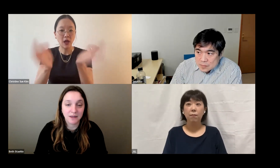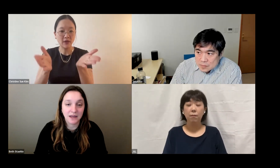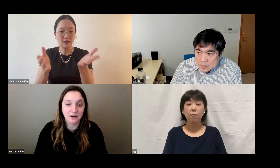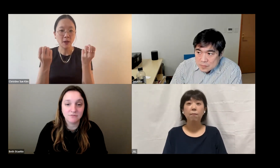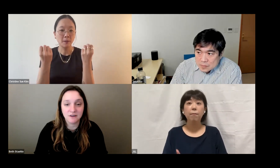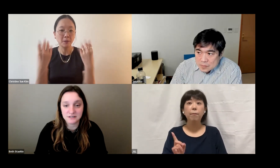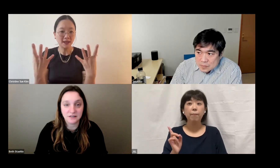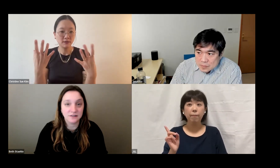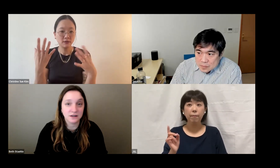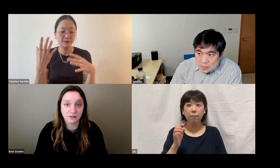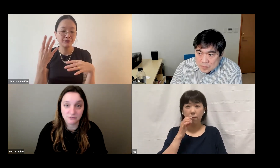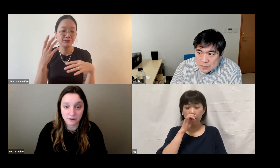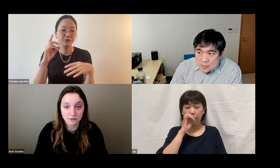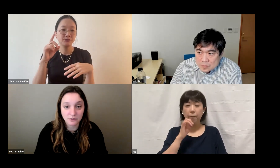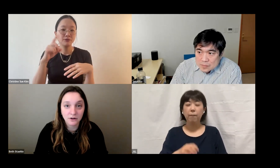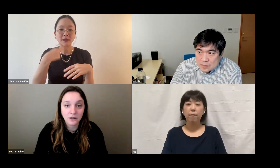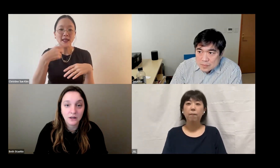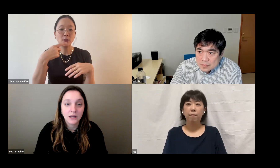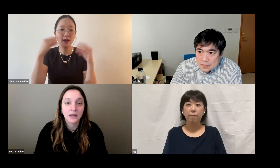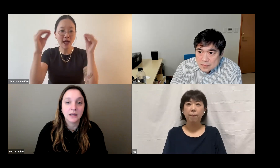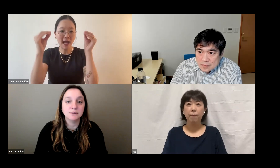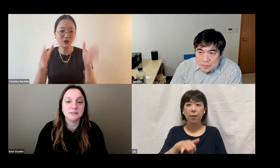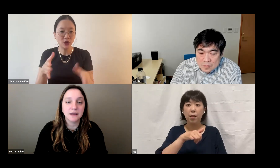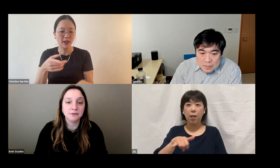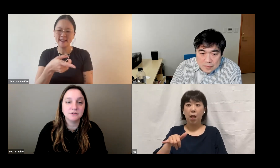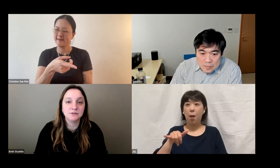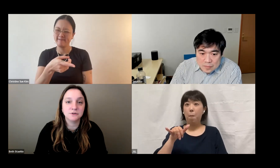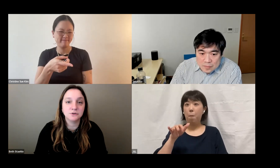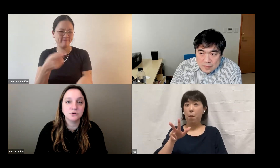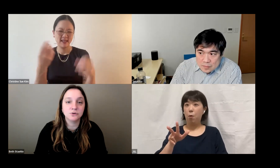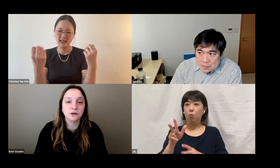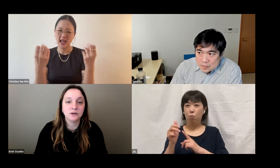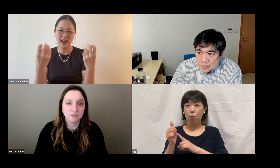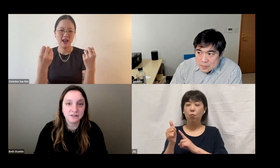in inventing the telephone, he was able to convince